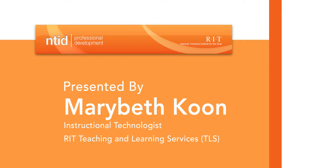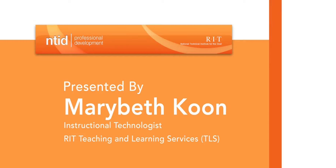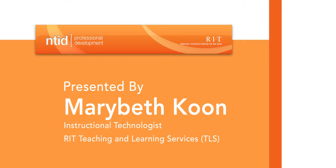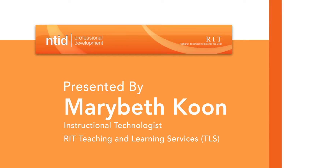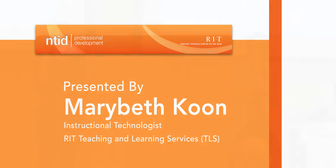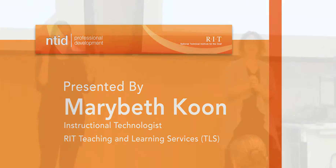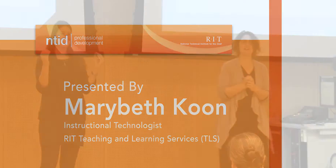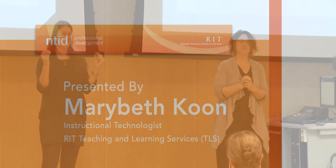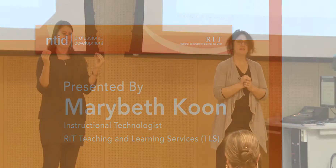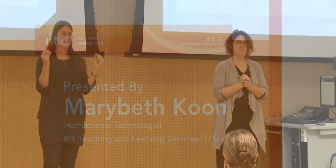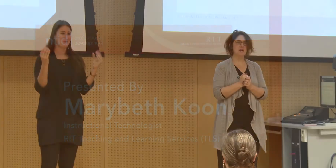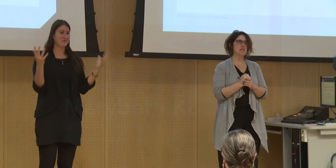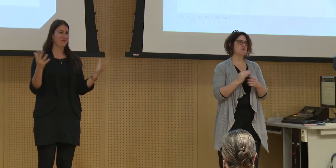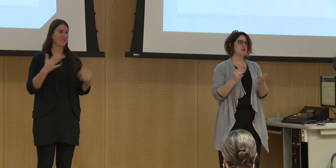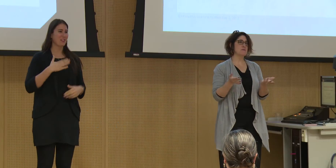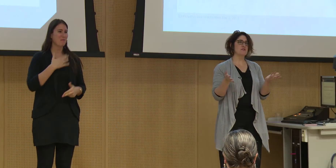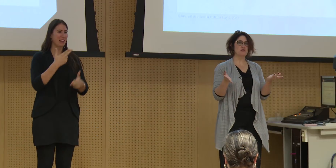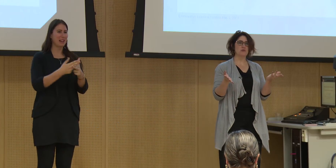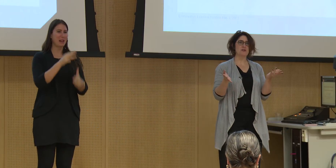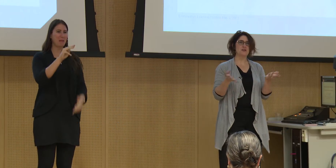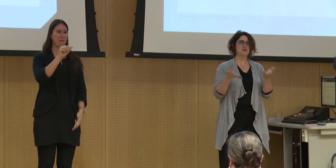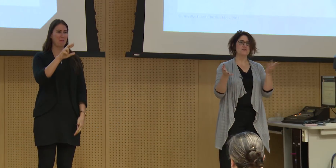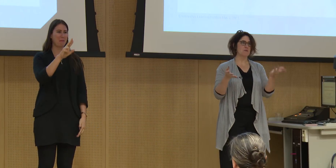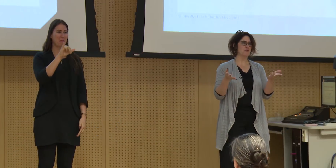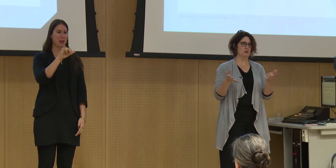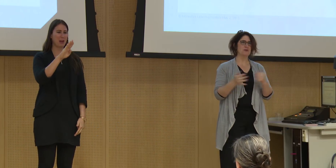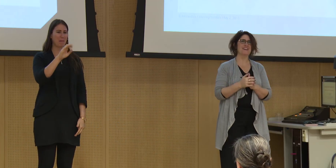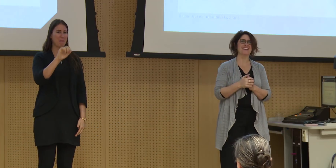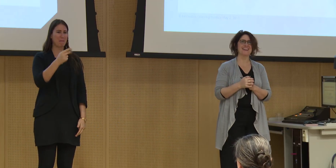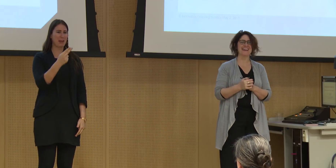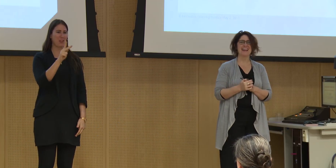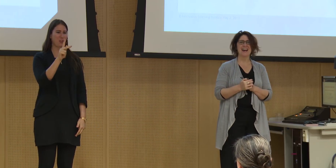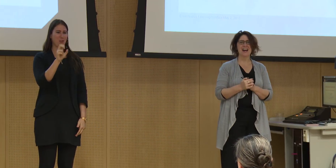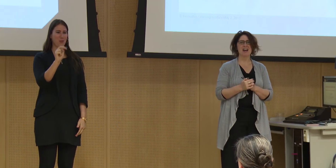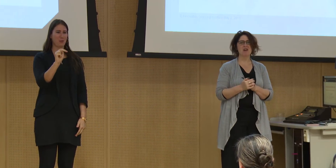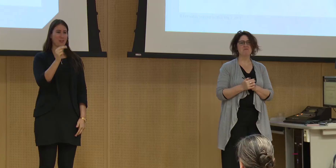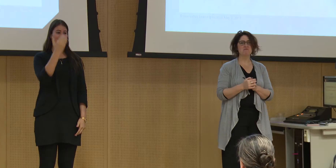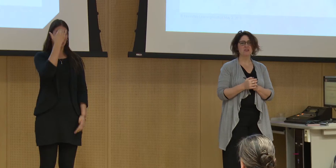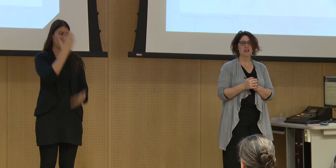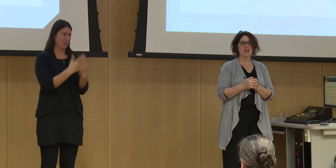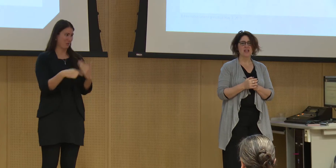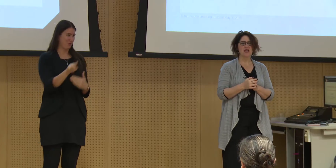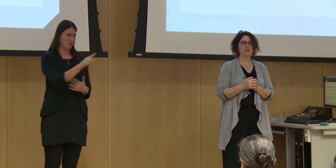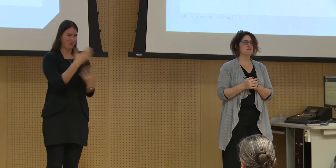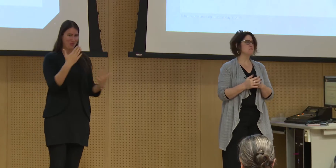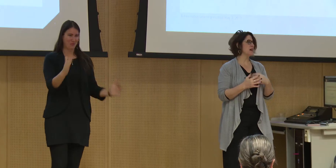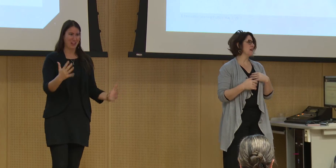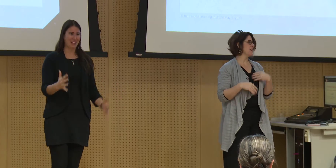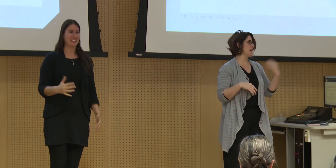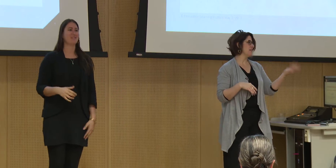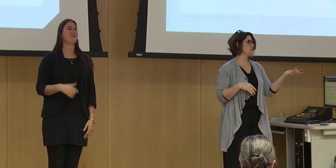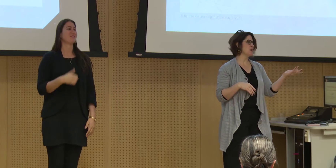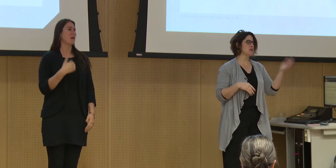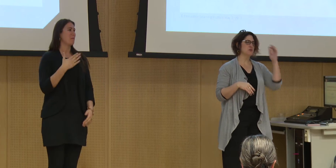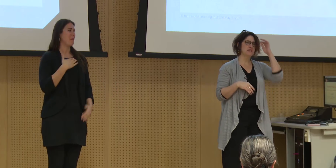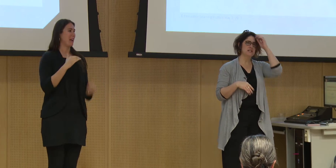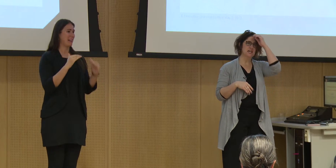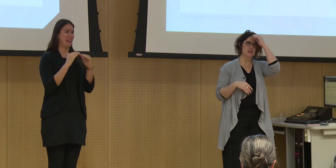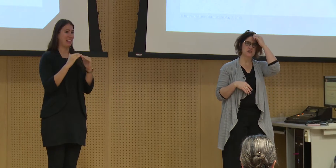My name is Marybeth Koon. I know some of you. And my colleague, Marty Golia, and I are here